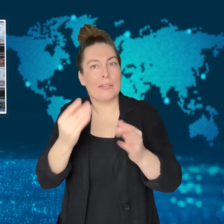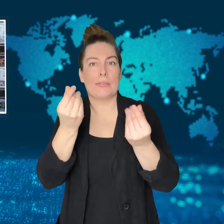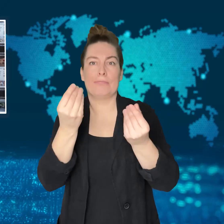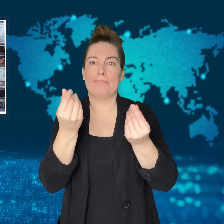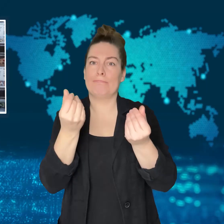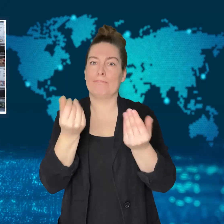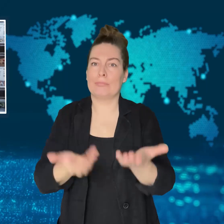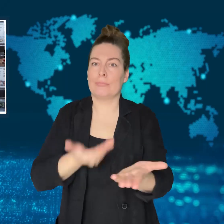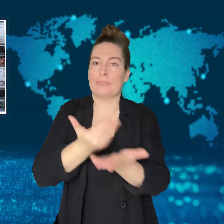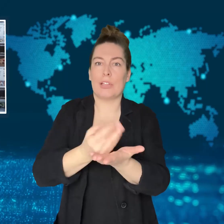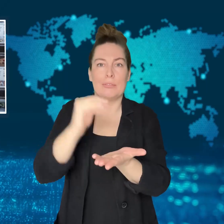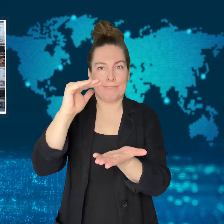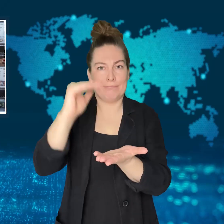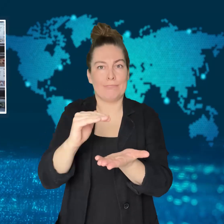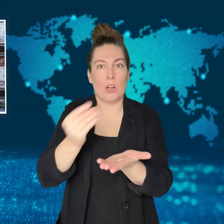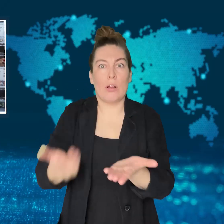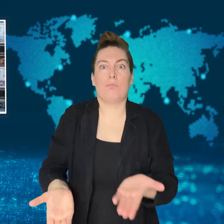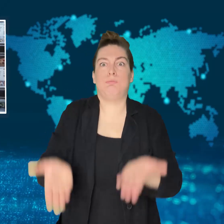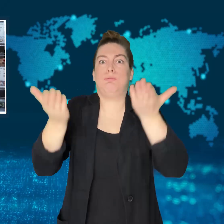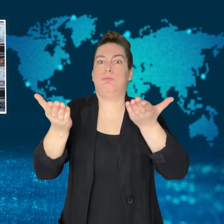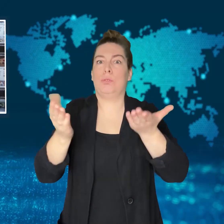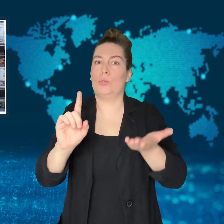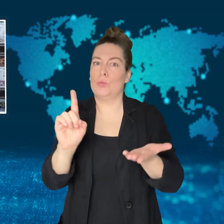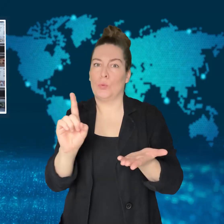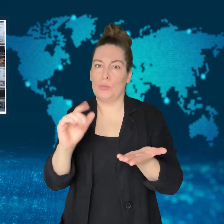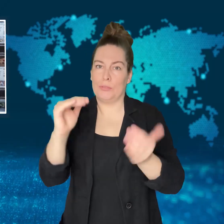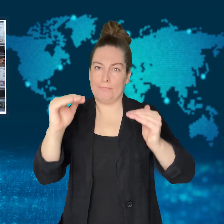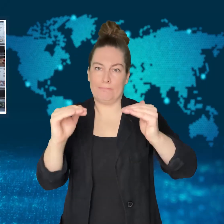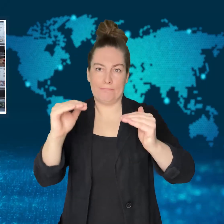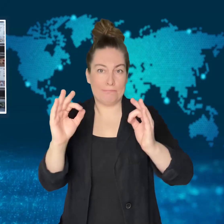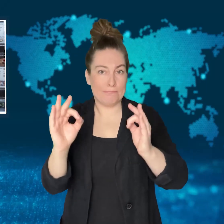or a Ã¢Â€Â˜Reference Price Index' for